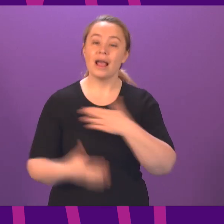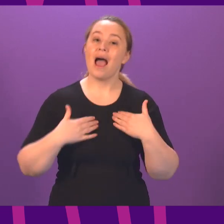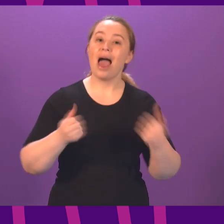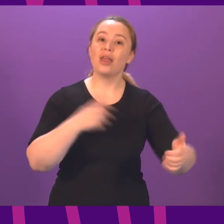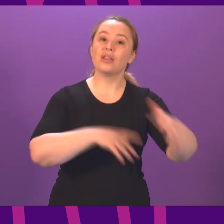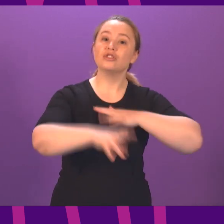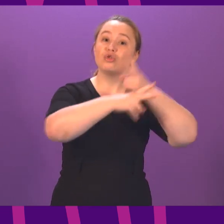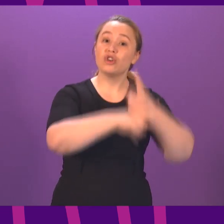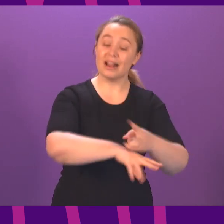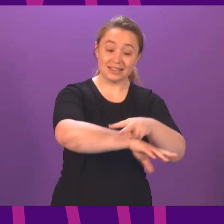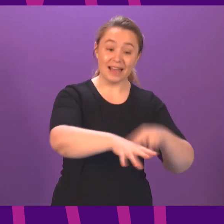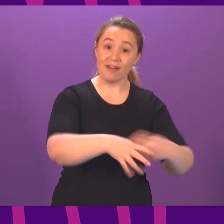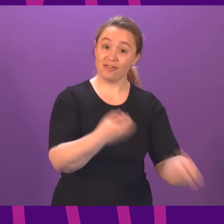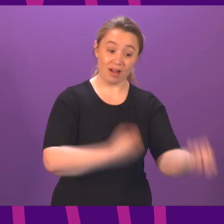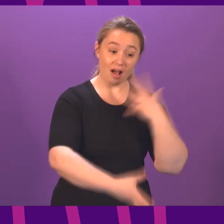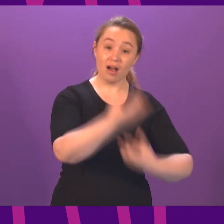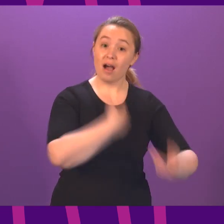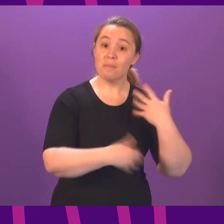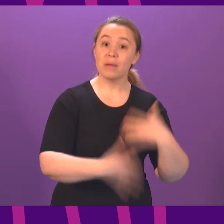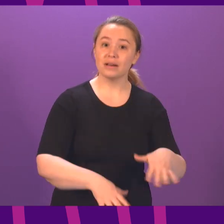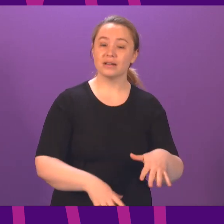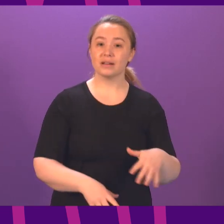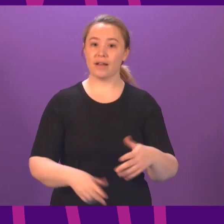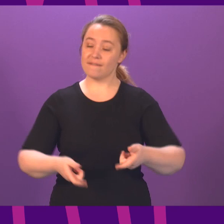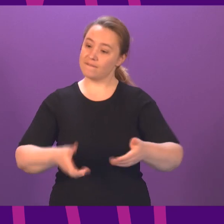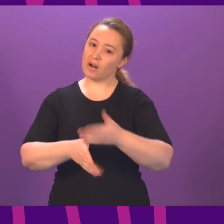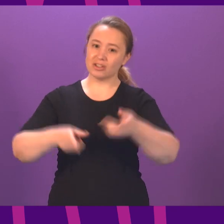told us so. I see that the First Minister is shaking her head, but those are the very